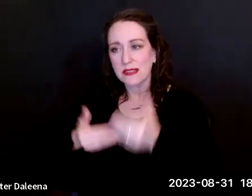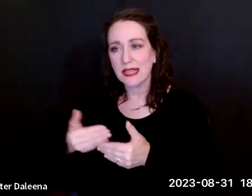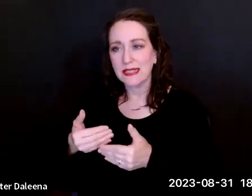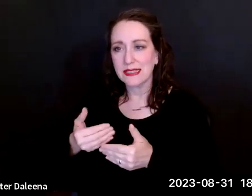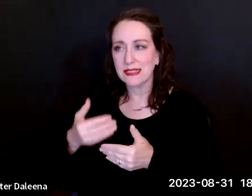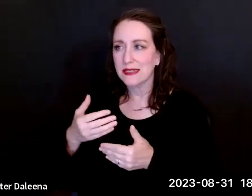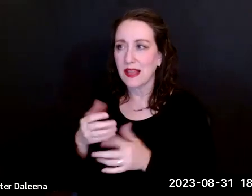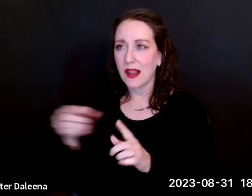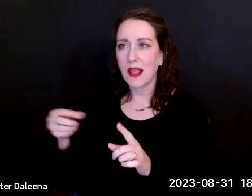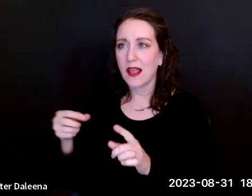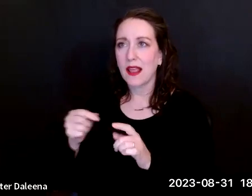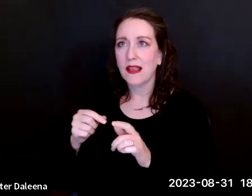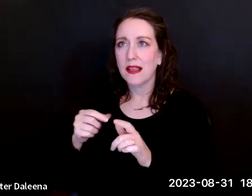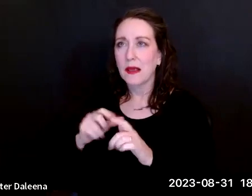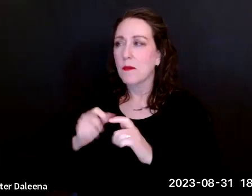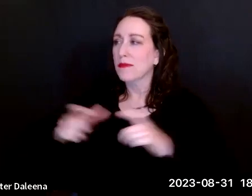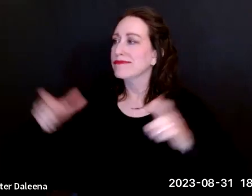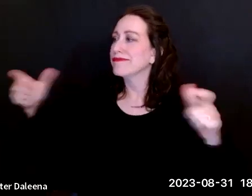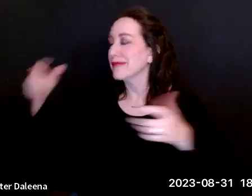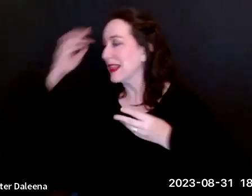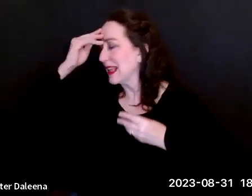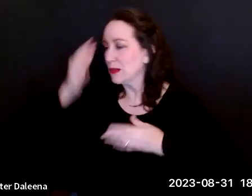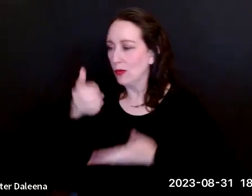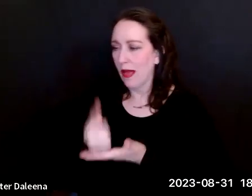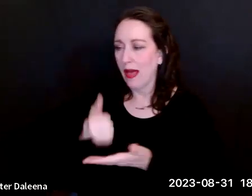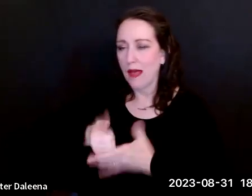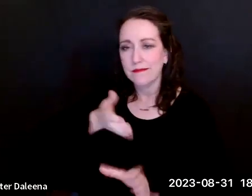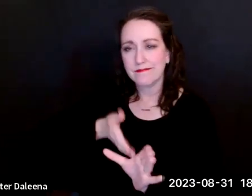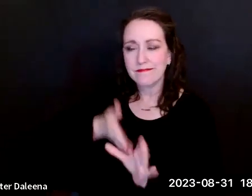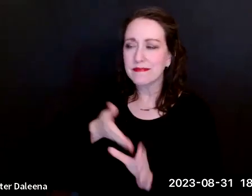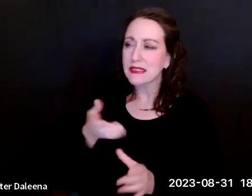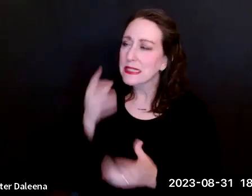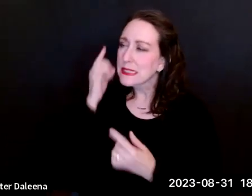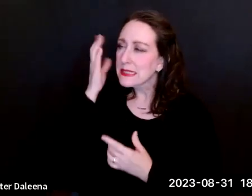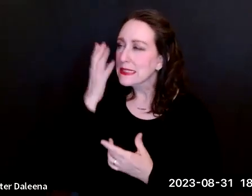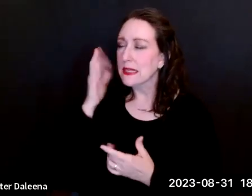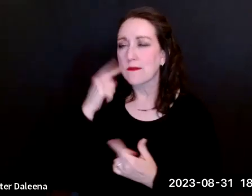thinking you all have done to help psychology and it just seems to me that you're forming